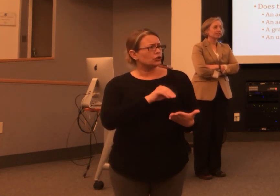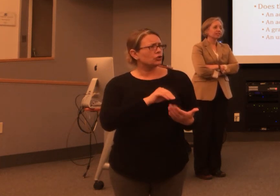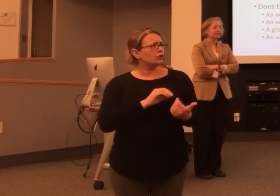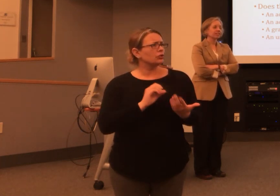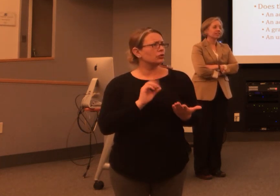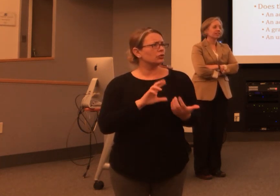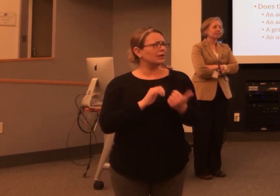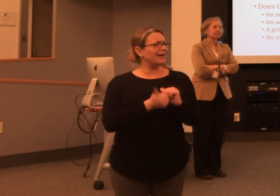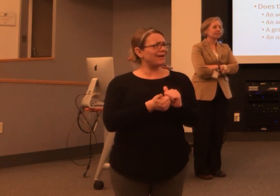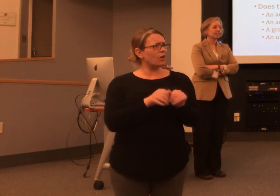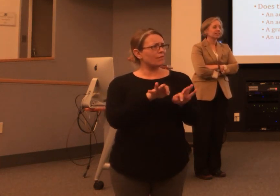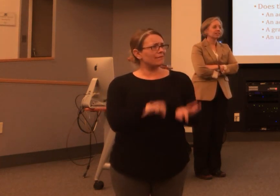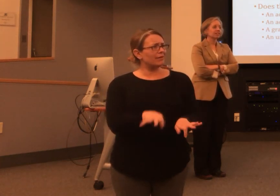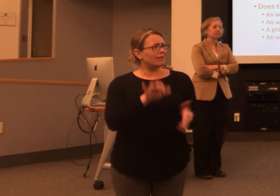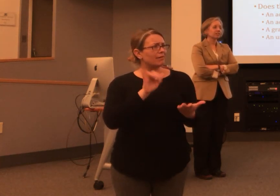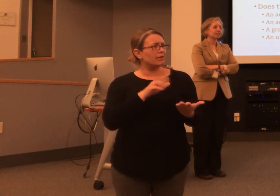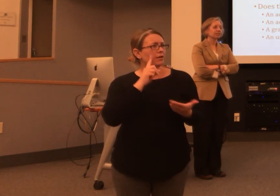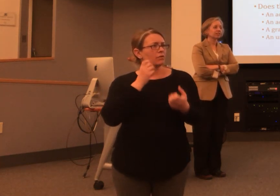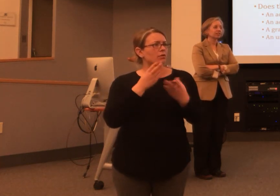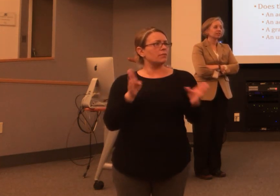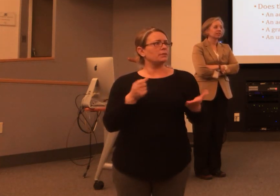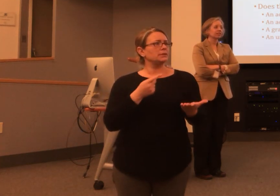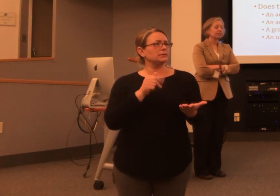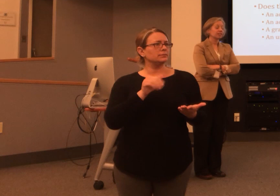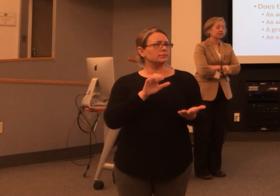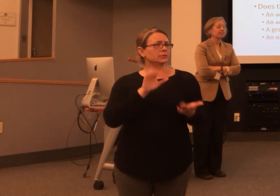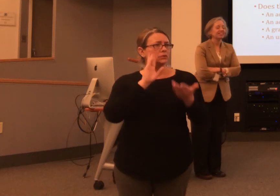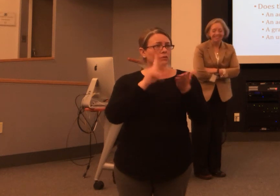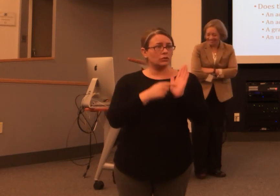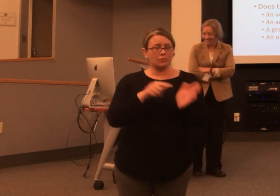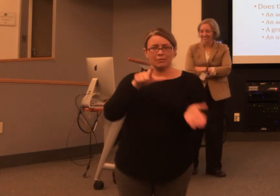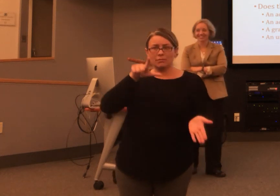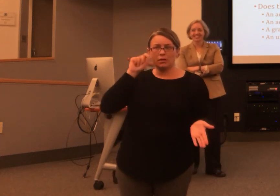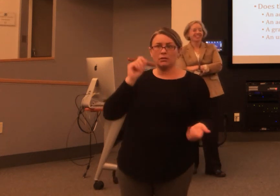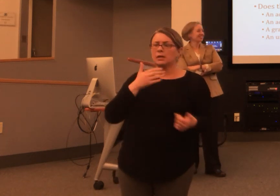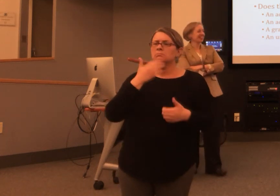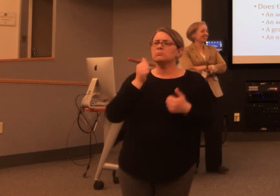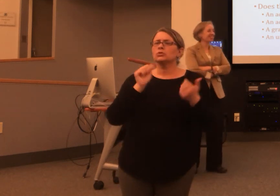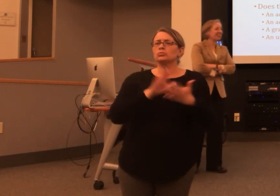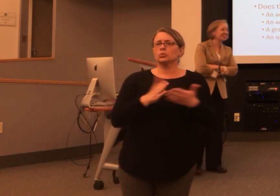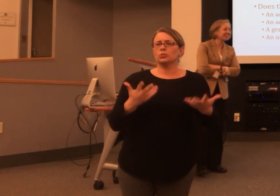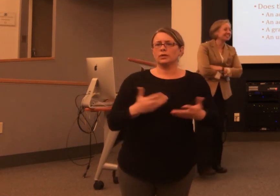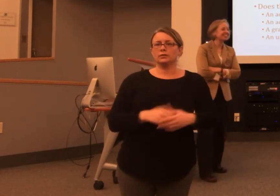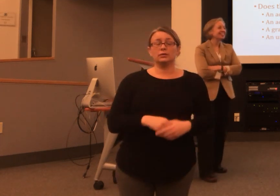that Gallaudet University is owner, and what's the best way to approach that? You have another hour?